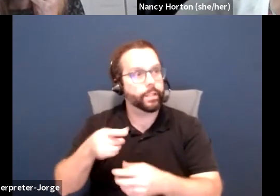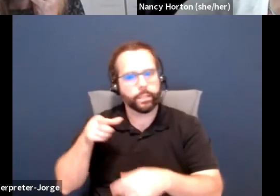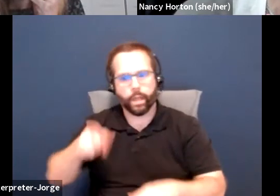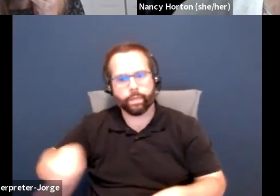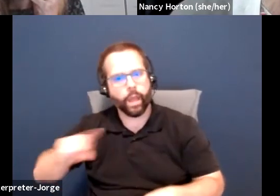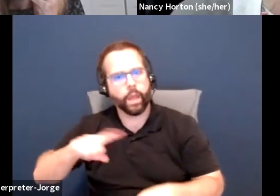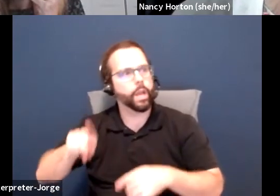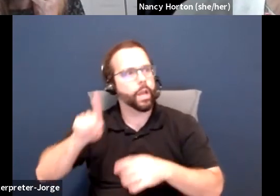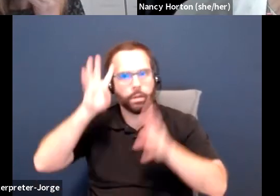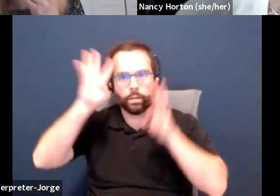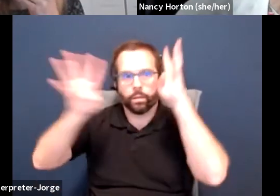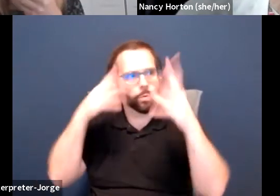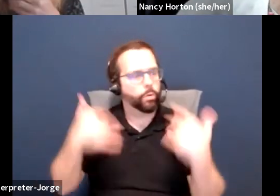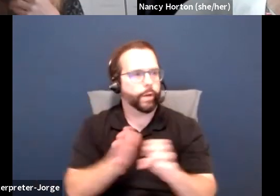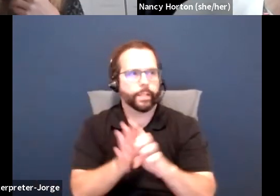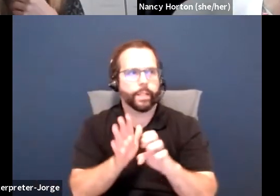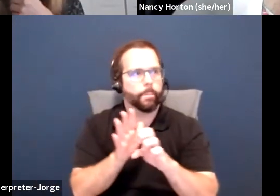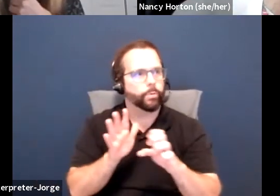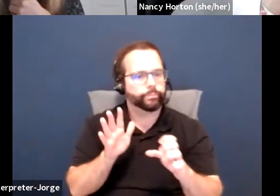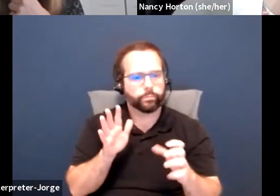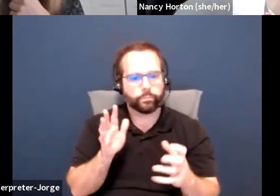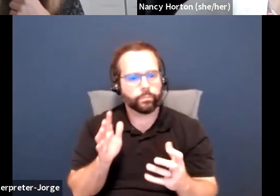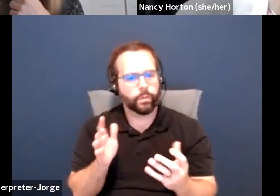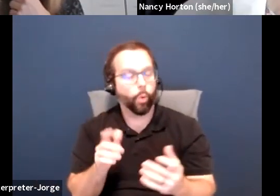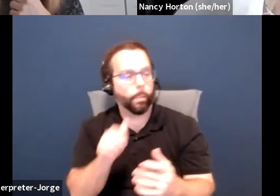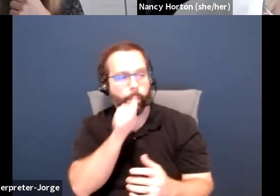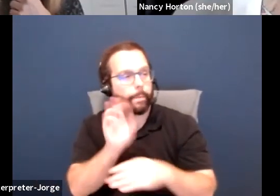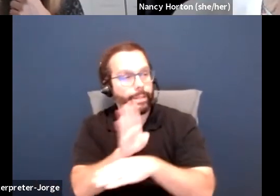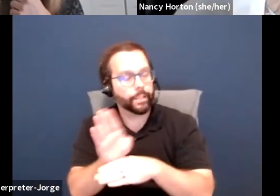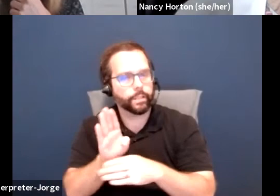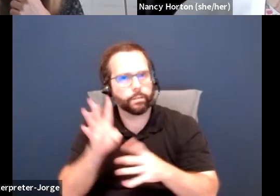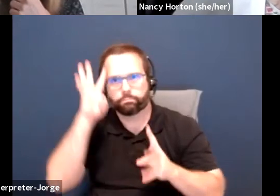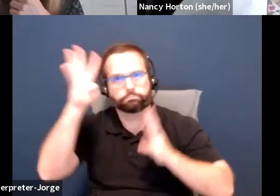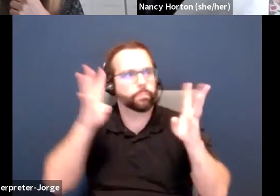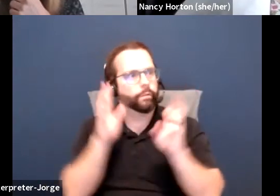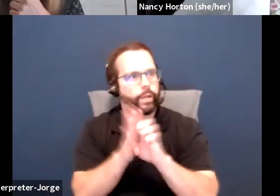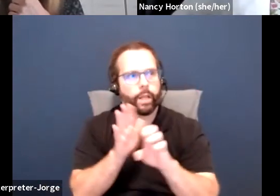government agencies being very creative about this and doing things like really